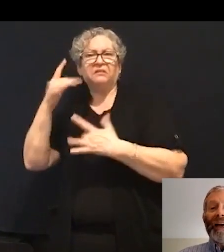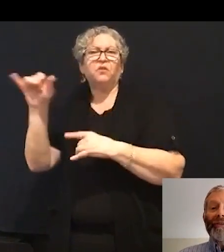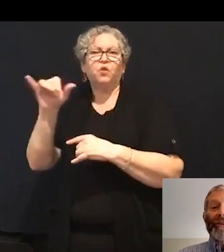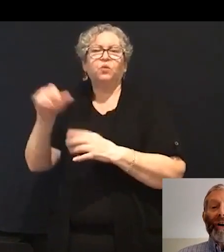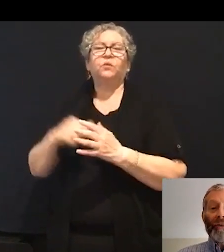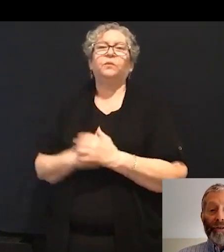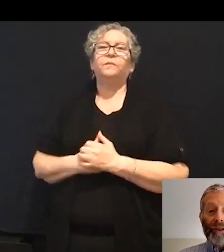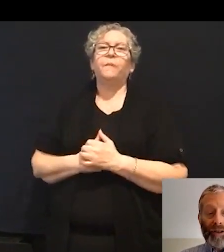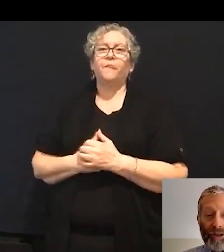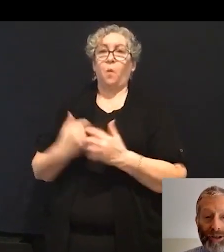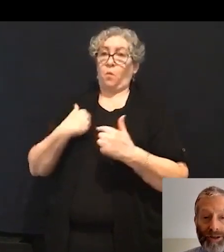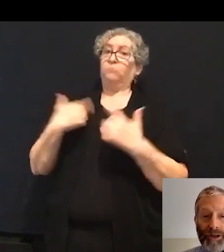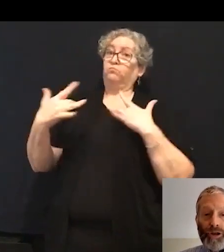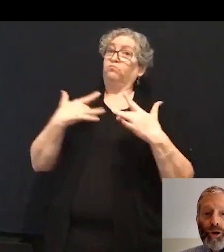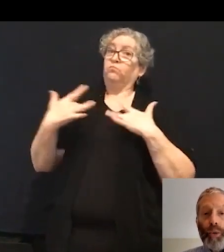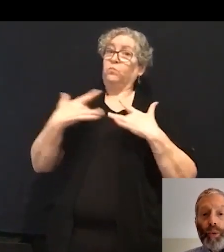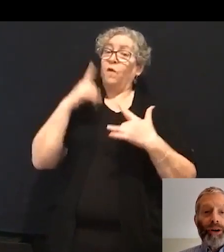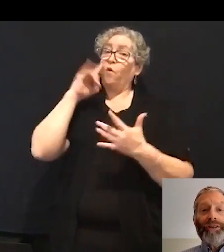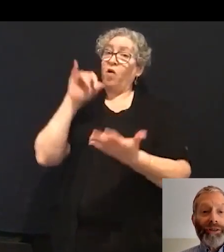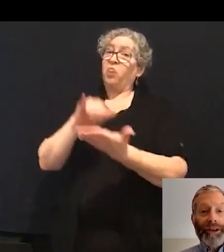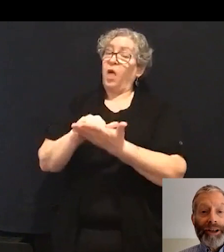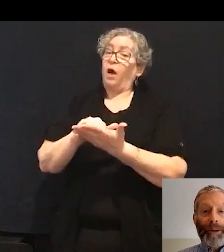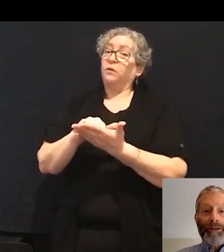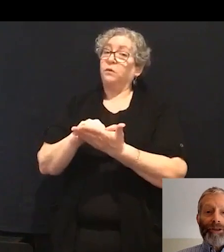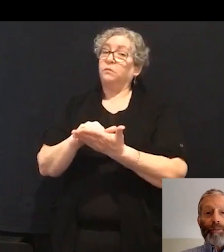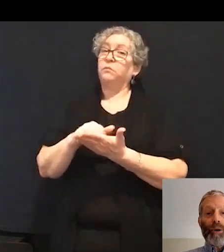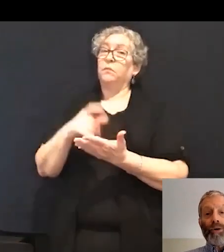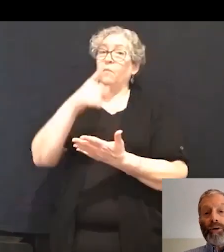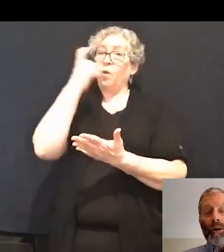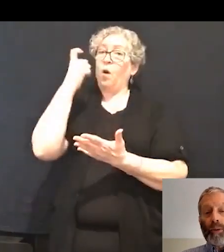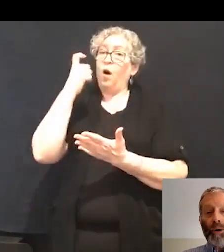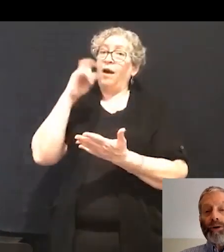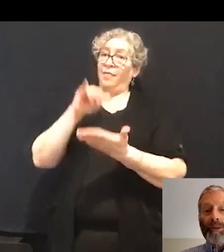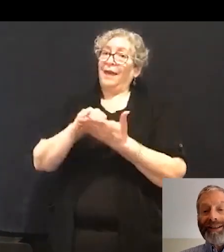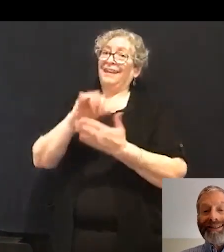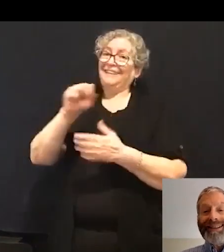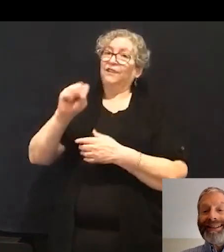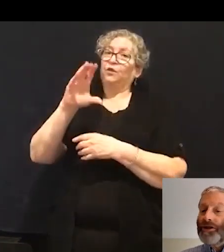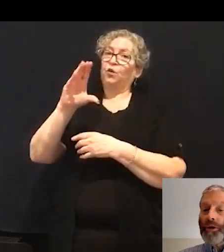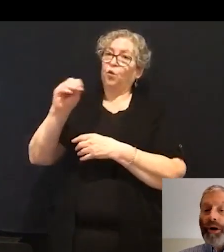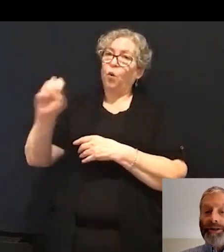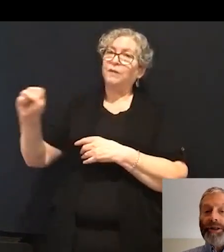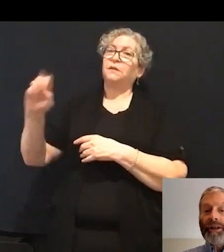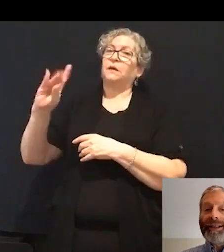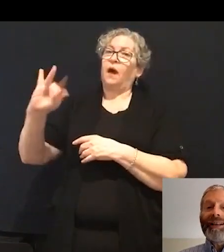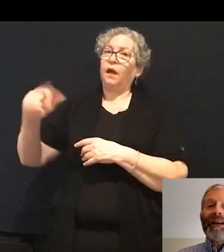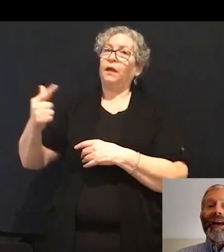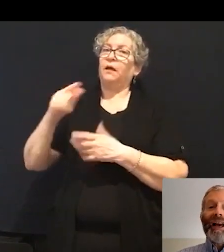and other conditions. So we're excited about this approach because it is cross-cutting.